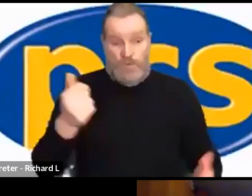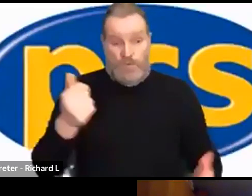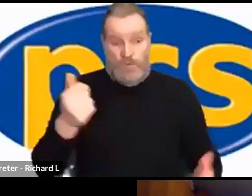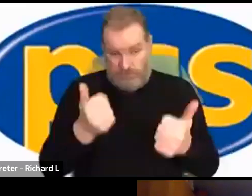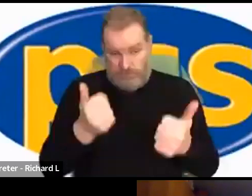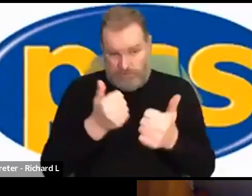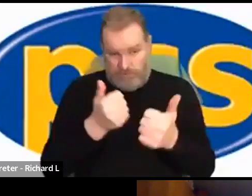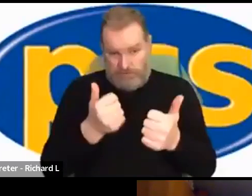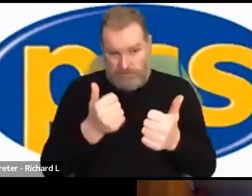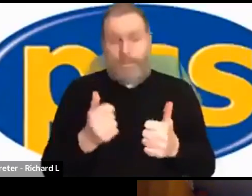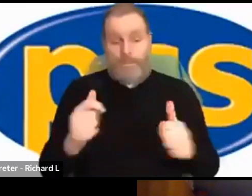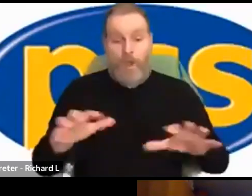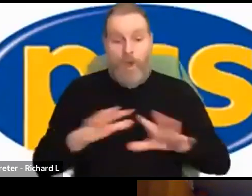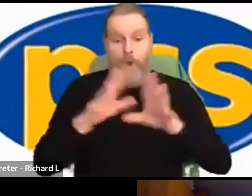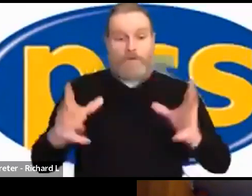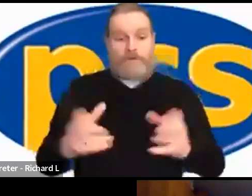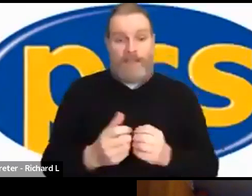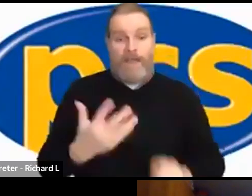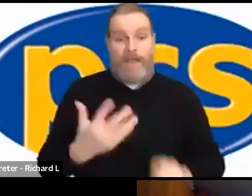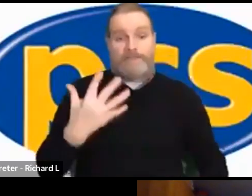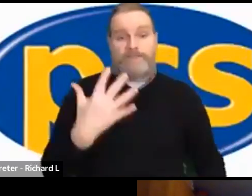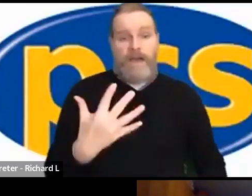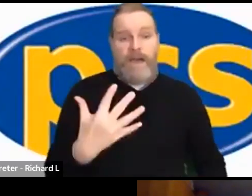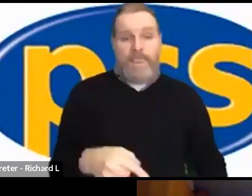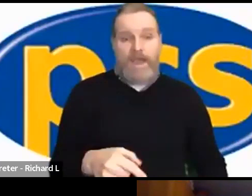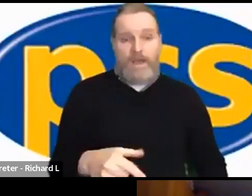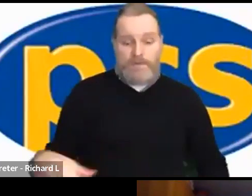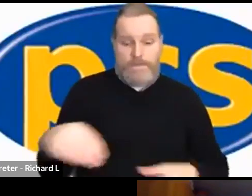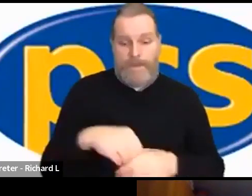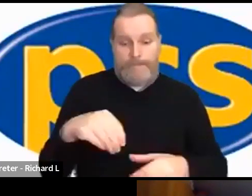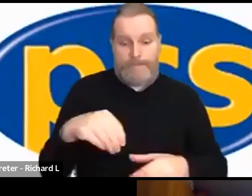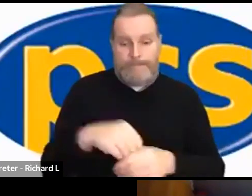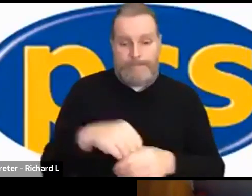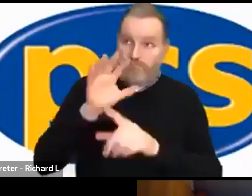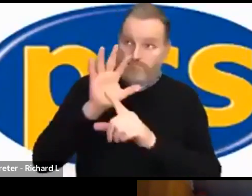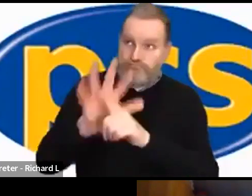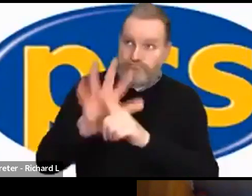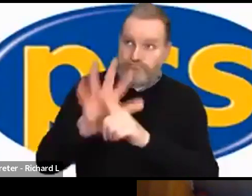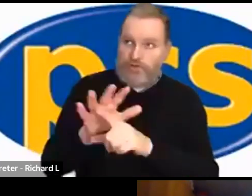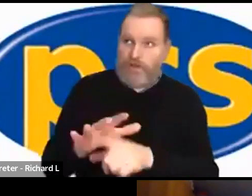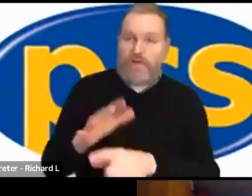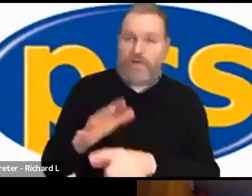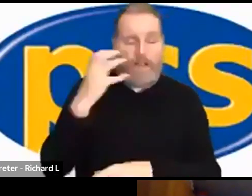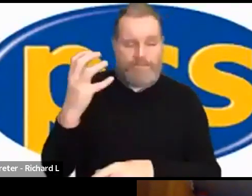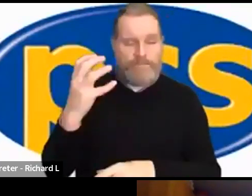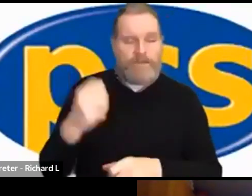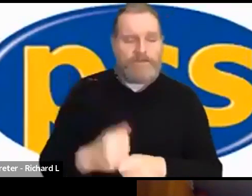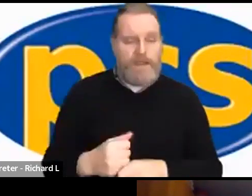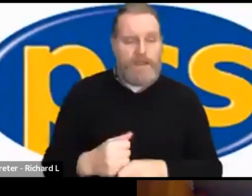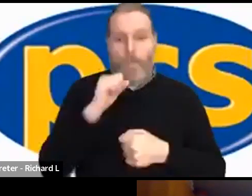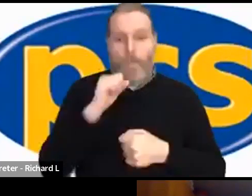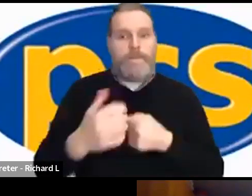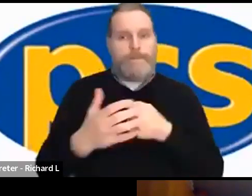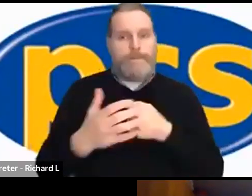thought. what we can see is that we've had 5,000 members members already, put in members already, put in loads of pressure on. There's gonna be many more gonna be many more doing that